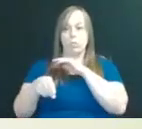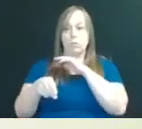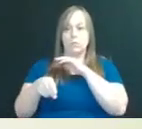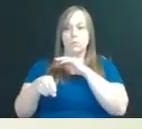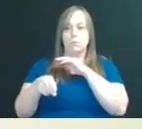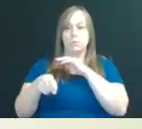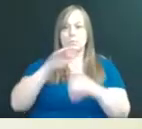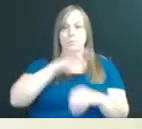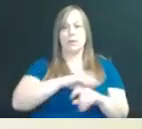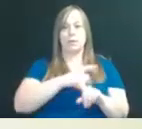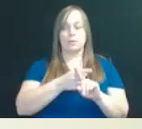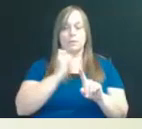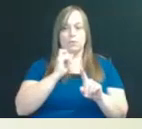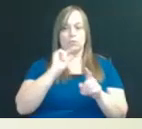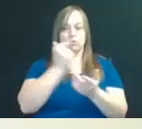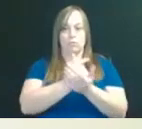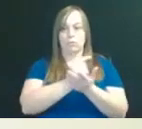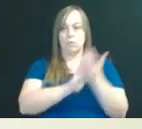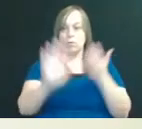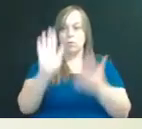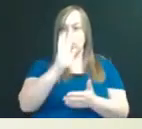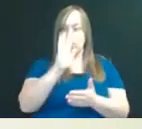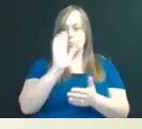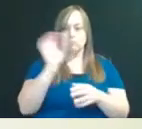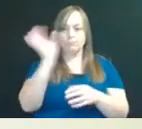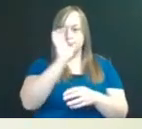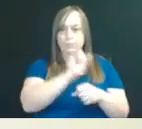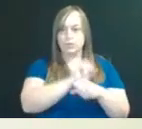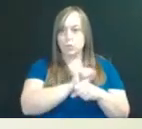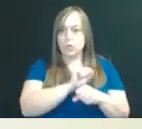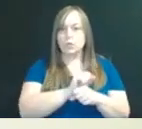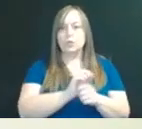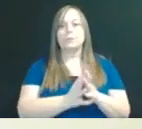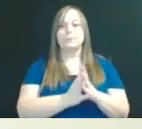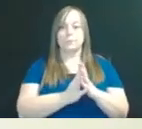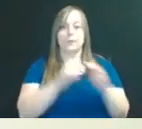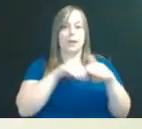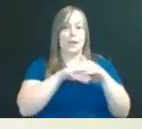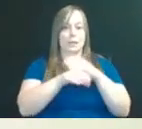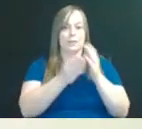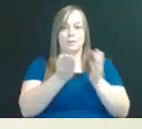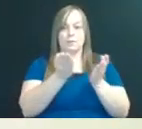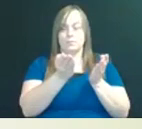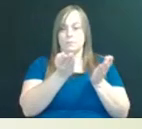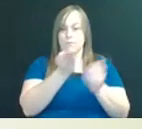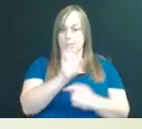after you graduate from college and you're seeking work. ACCES-VR and the Commission can also pay